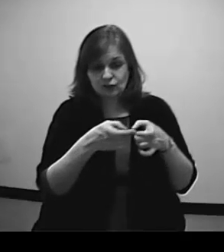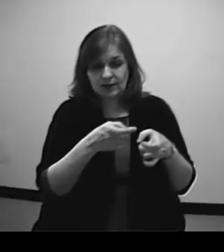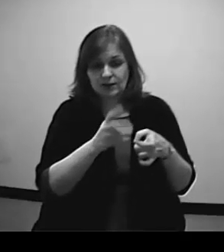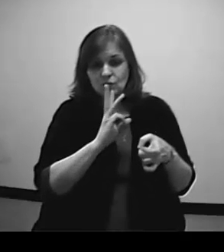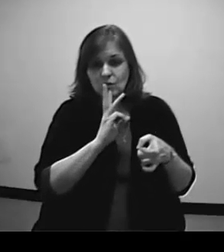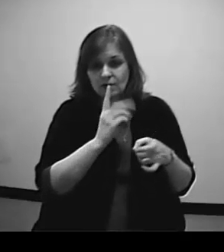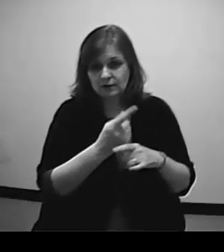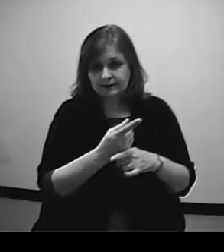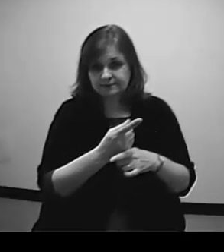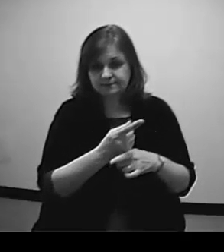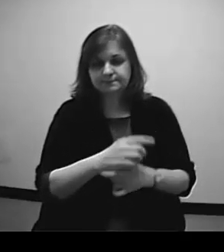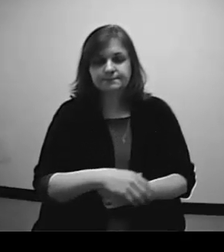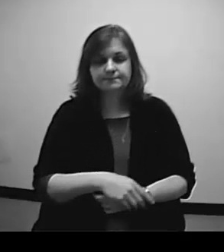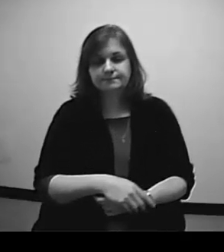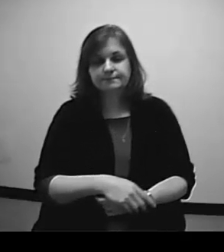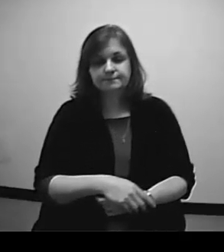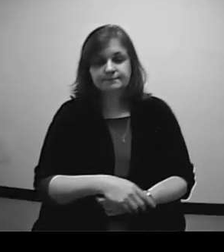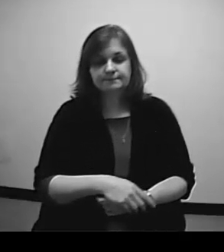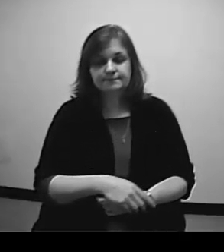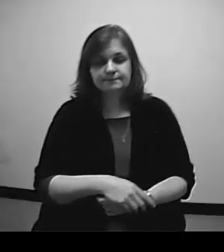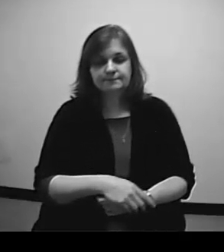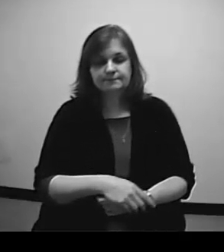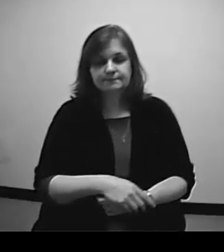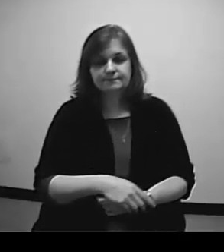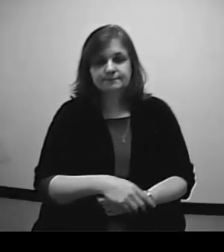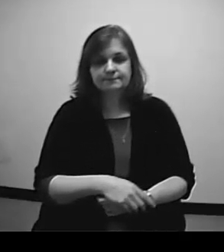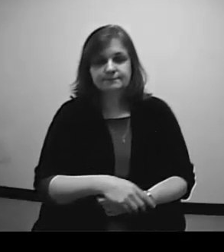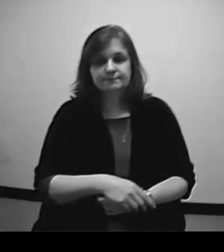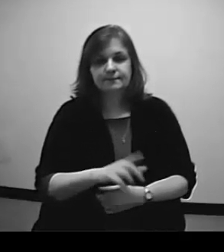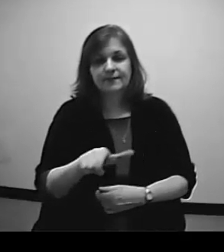that regulates water